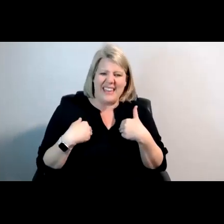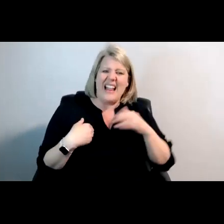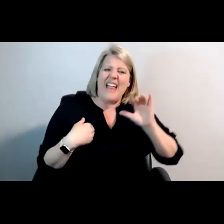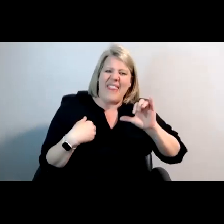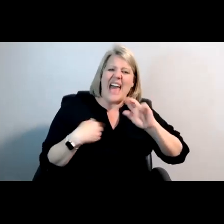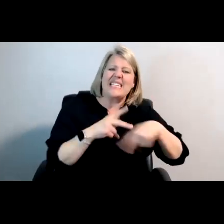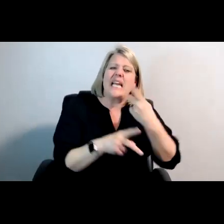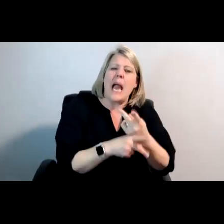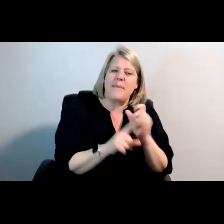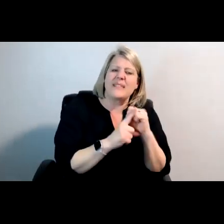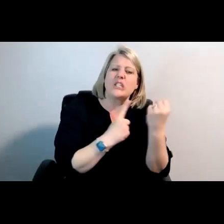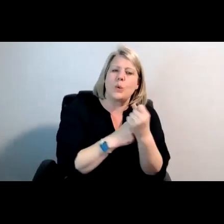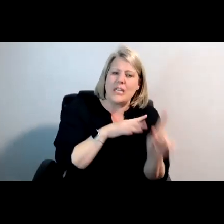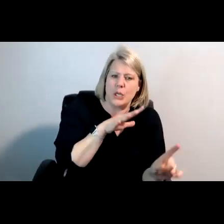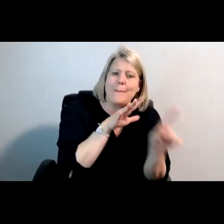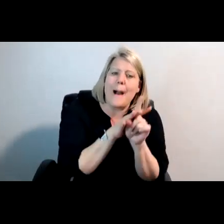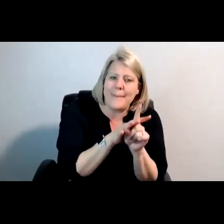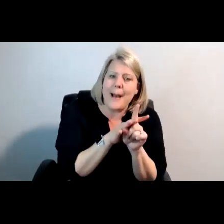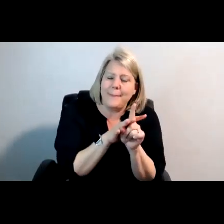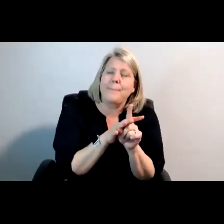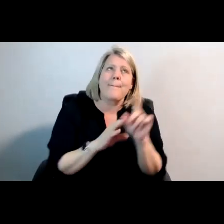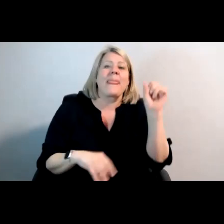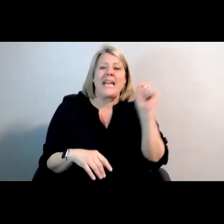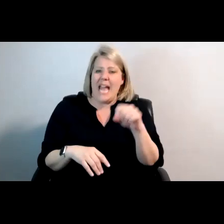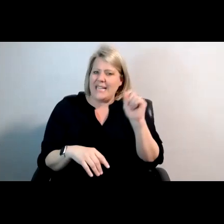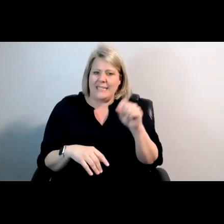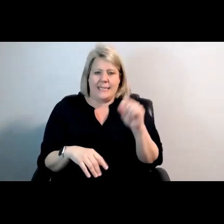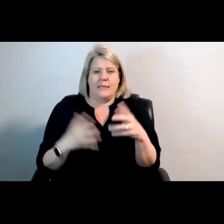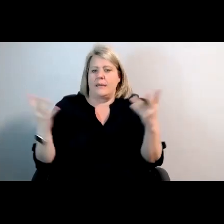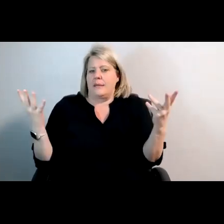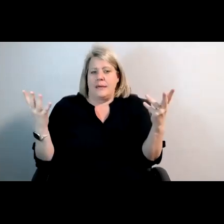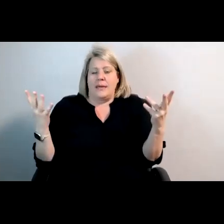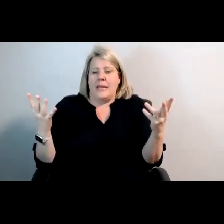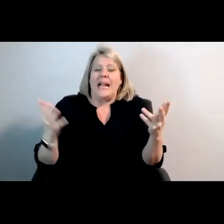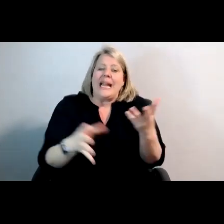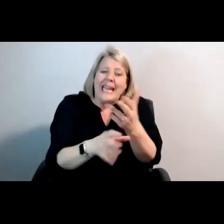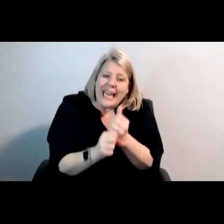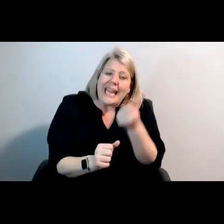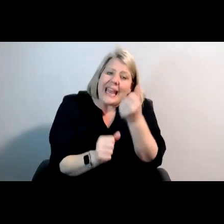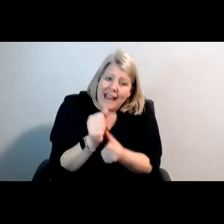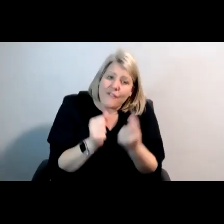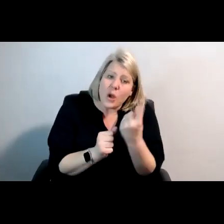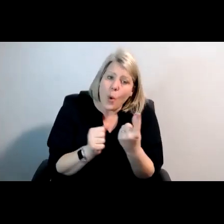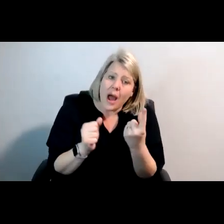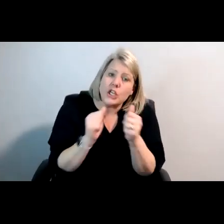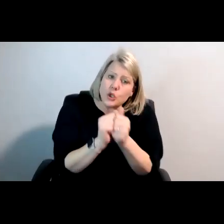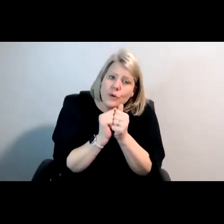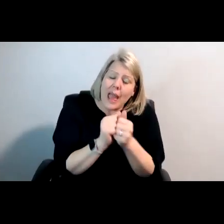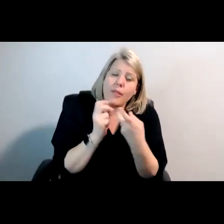And yeah, I think getting everybody in the room together just to get everybody on the same page